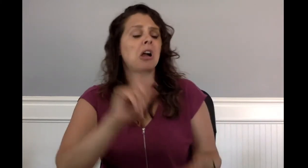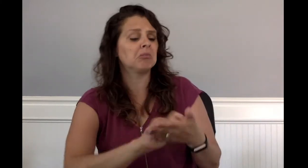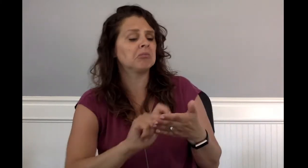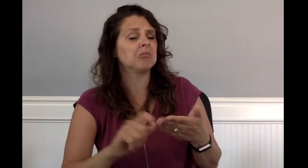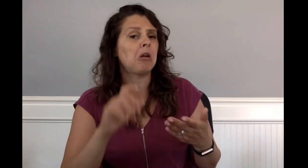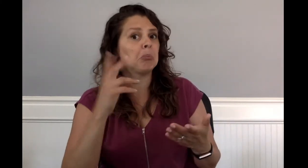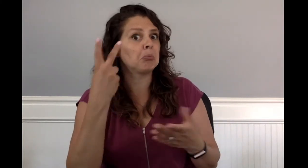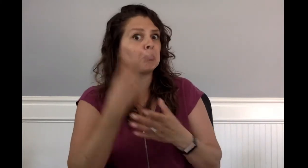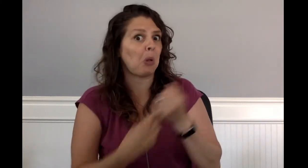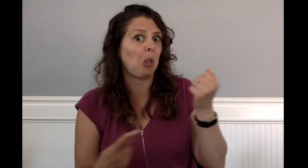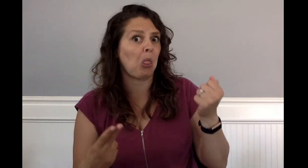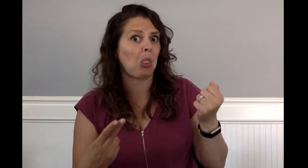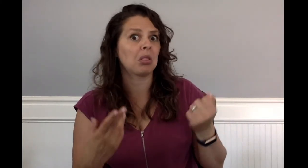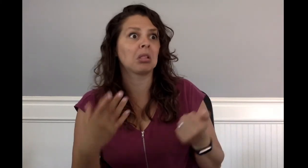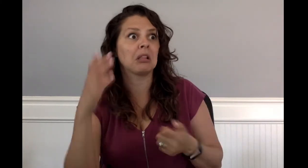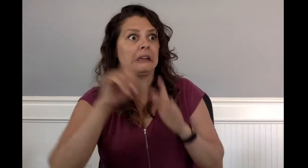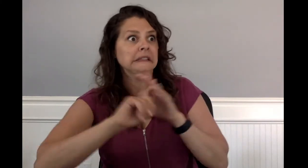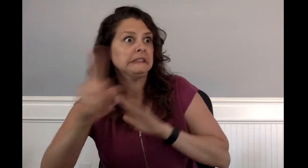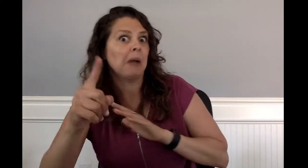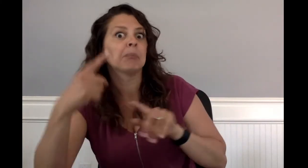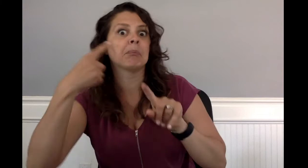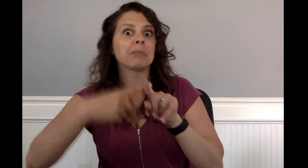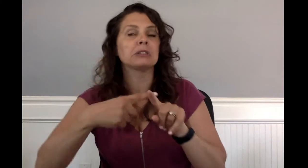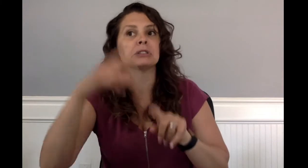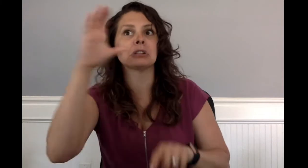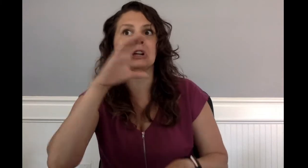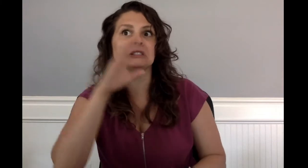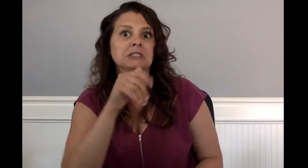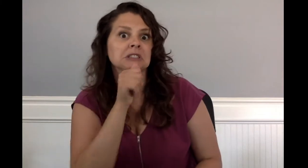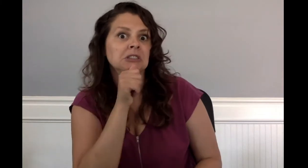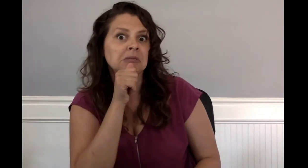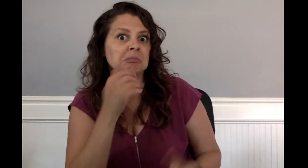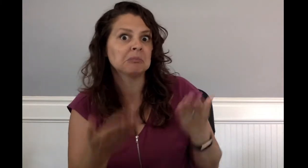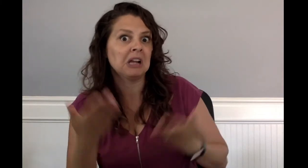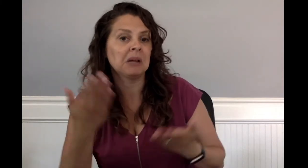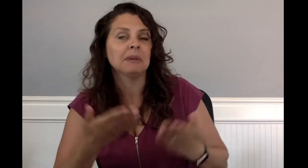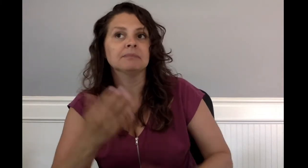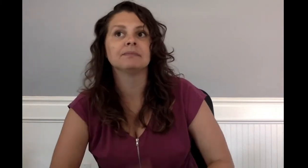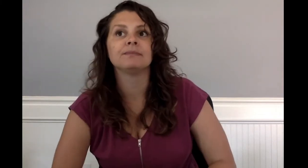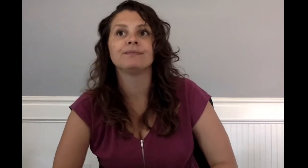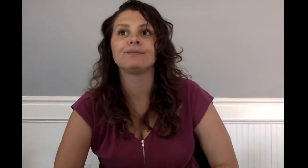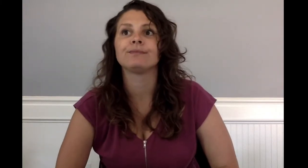“Or both? To get away and to look for the secret?” Charlie wrote.